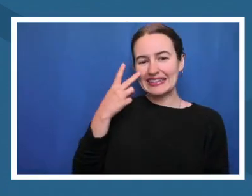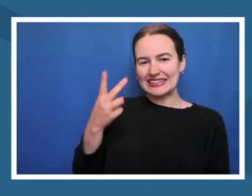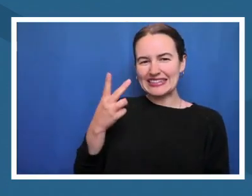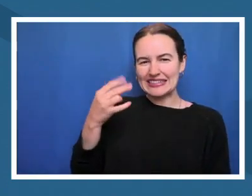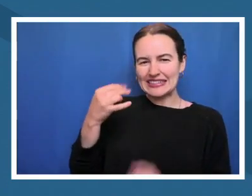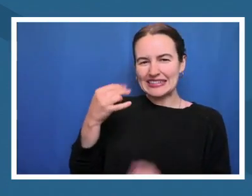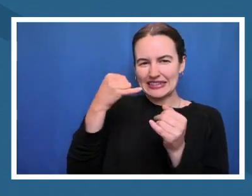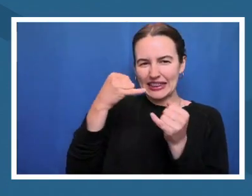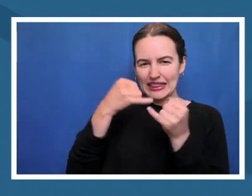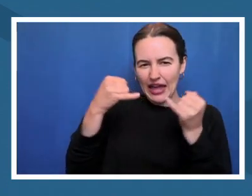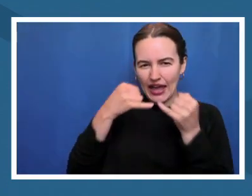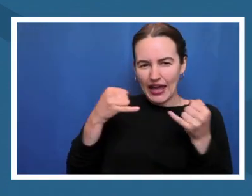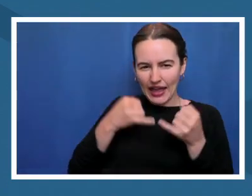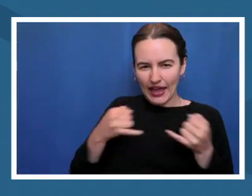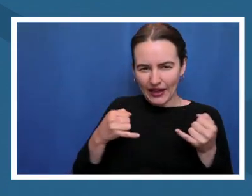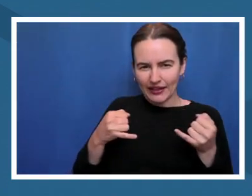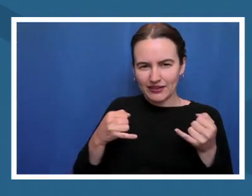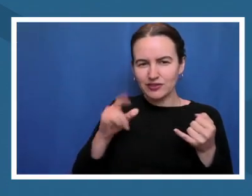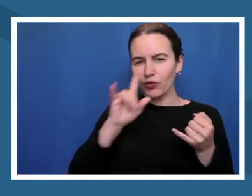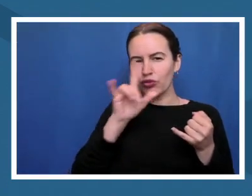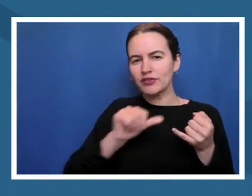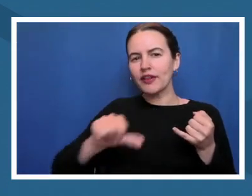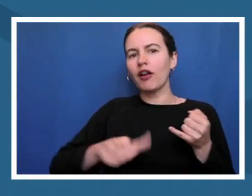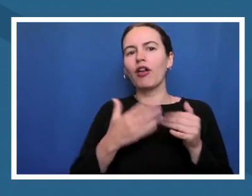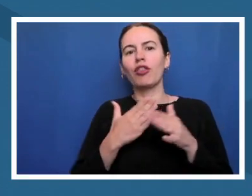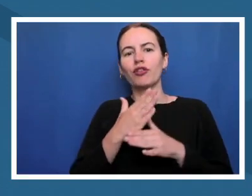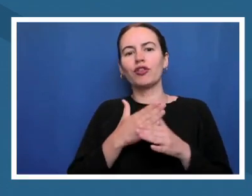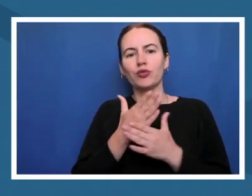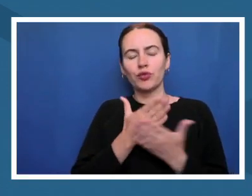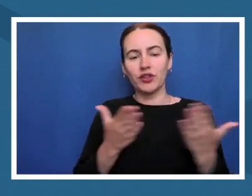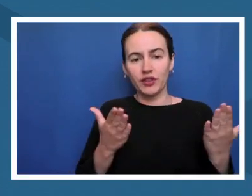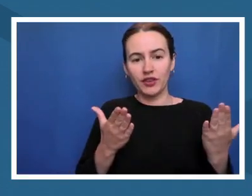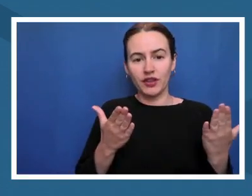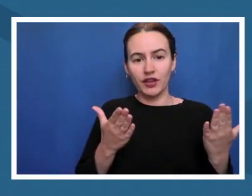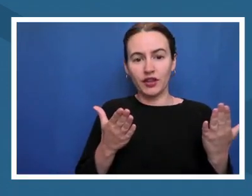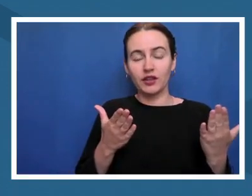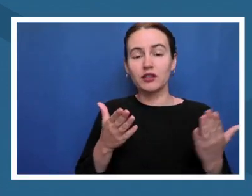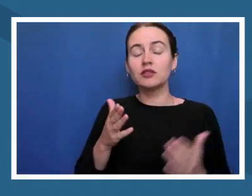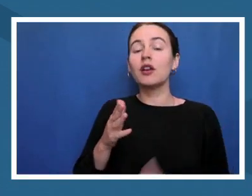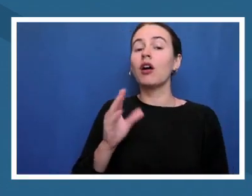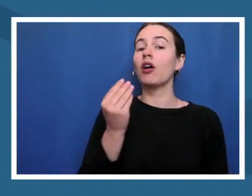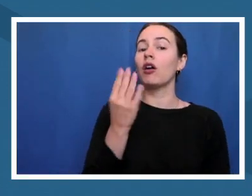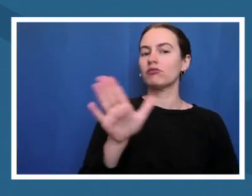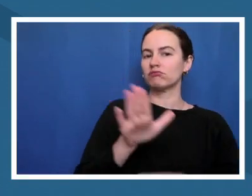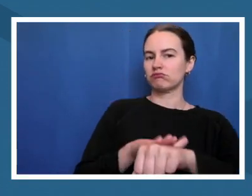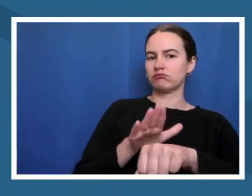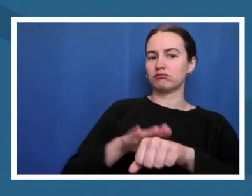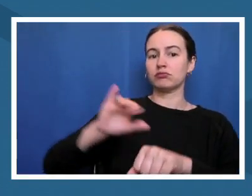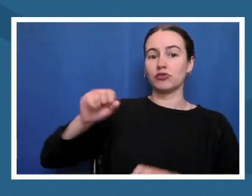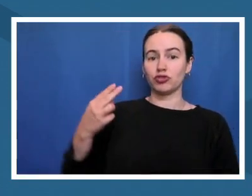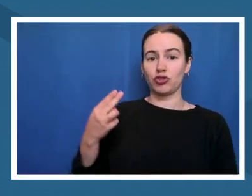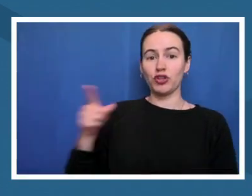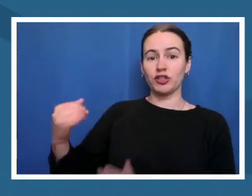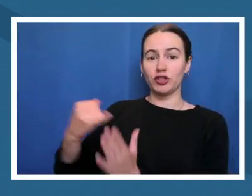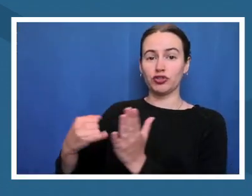before it also teaches this an fyi josh has gorgeous drawings this is going to